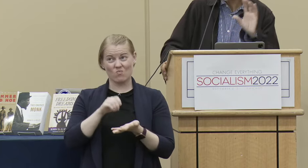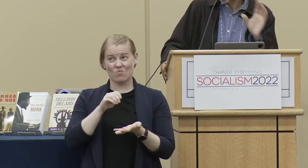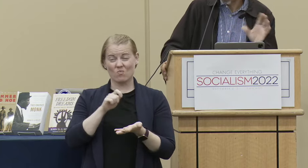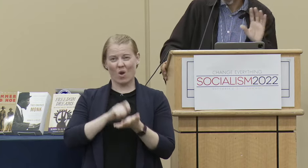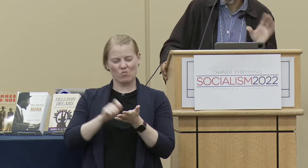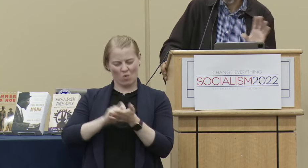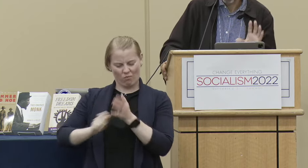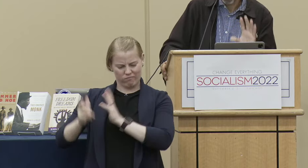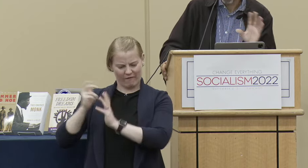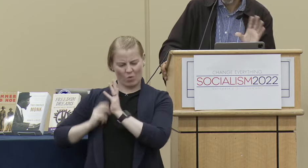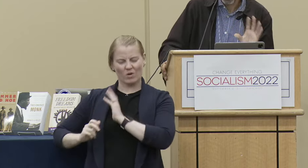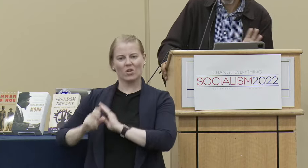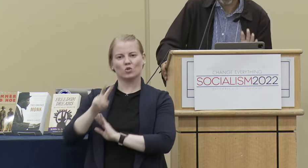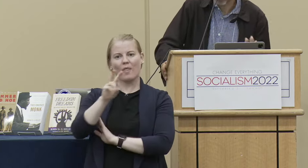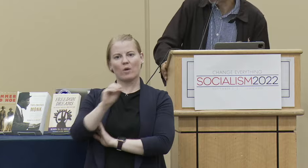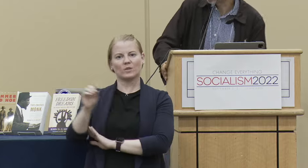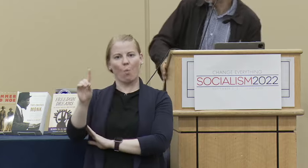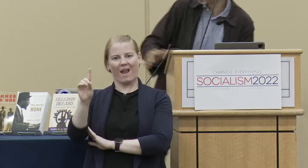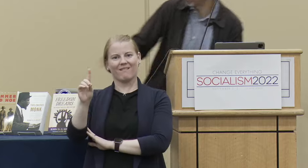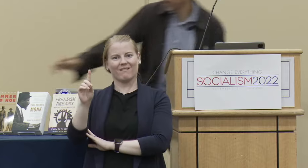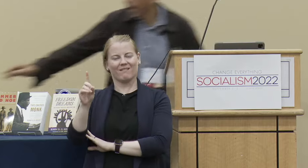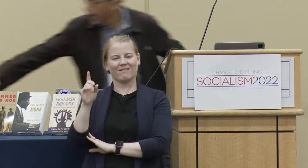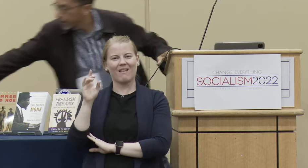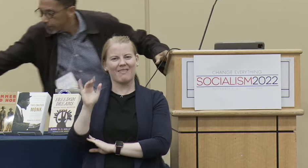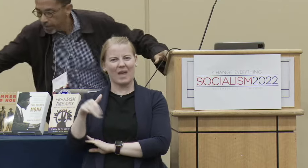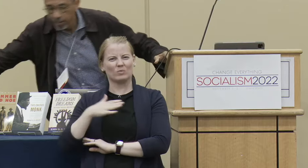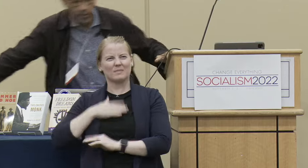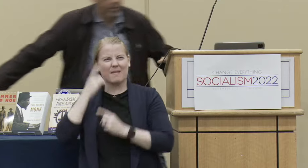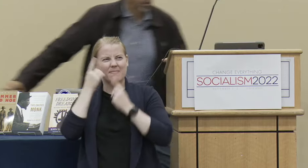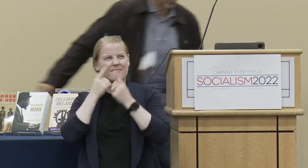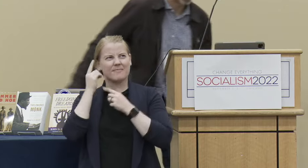should say, this is something I wrote 2001 . And that's what I